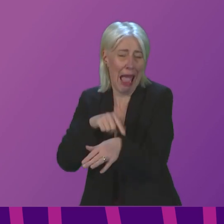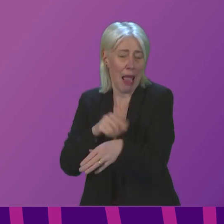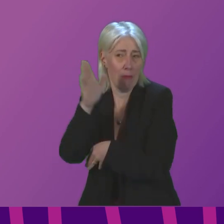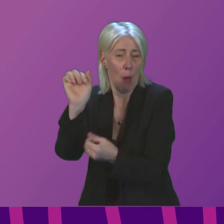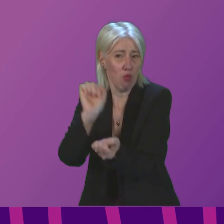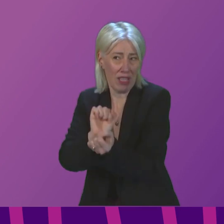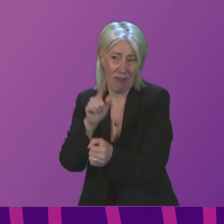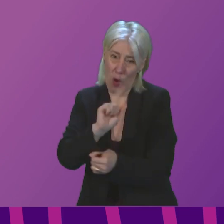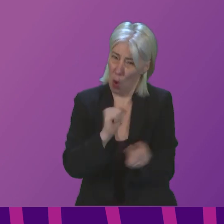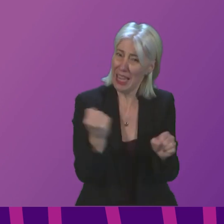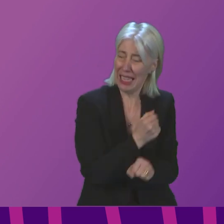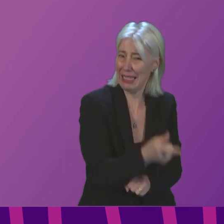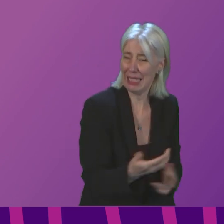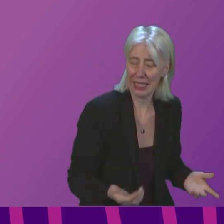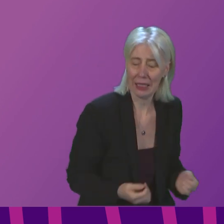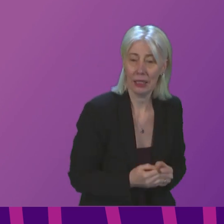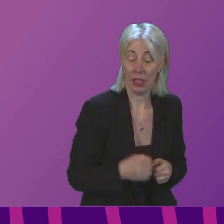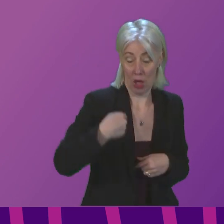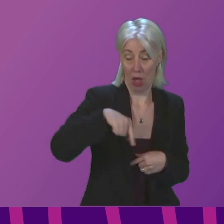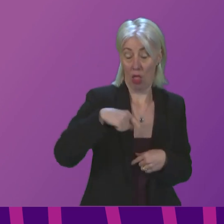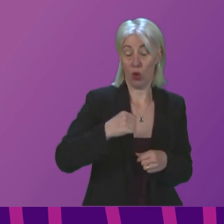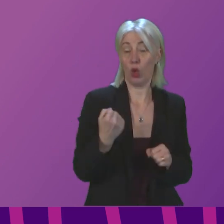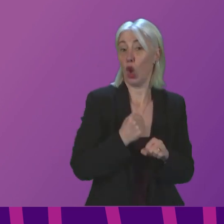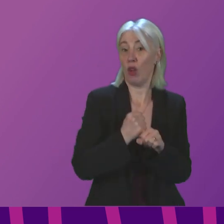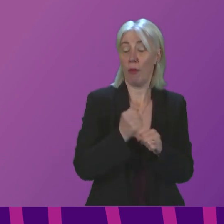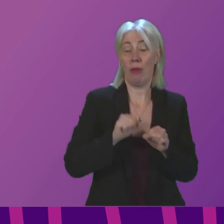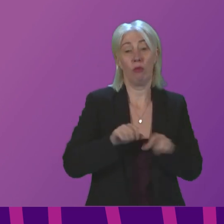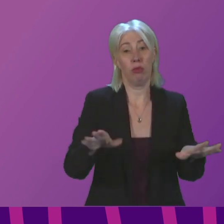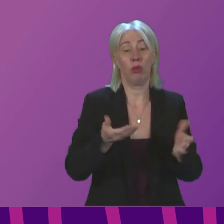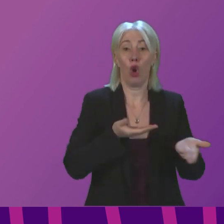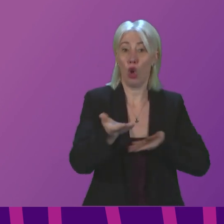This week, the Scottish Government launched a consultation, proposing that violent criminals